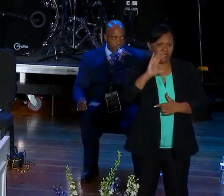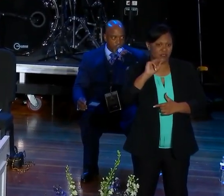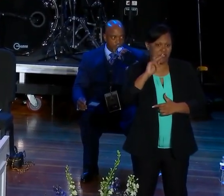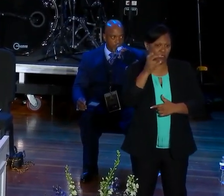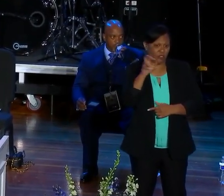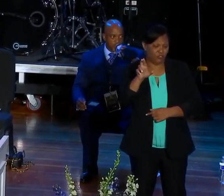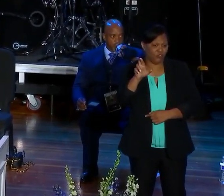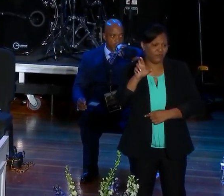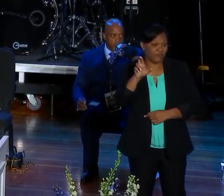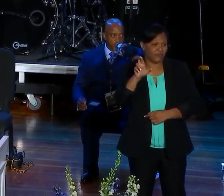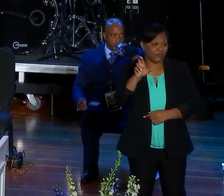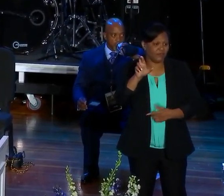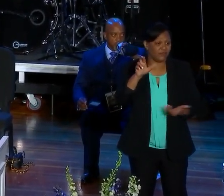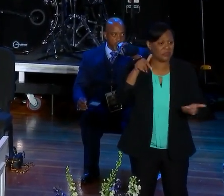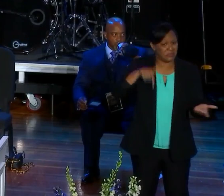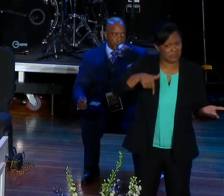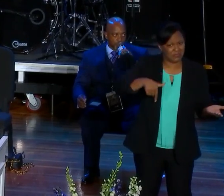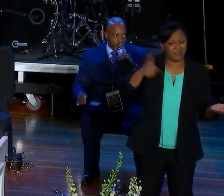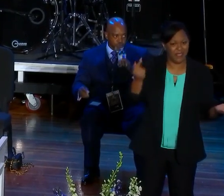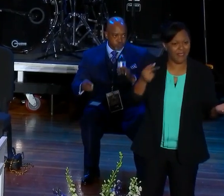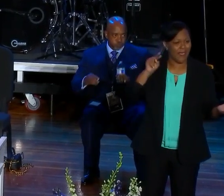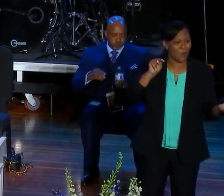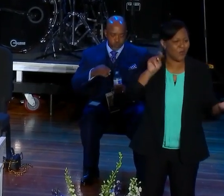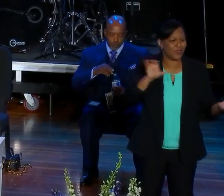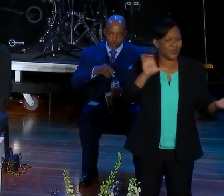MOST OF HIS FAMILY IS THERE AS